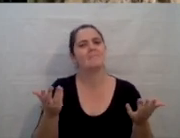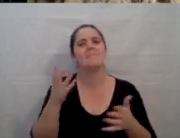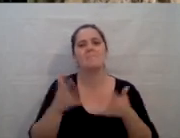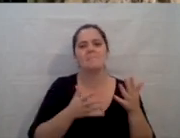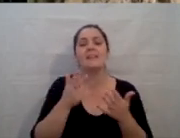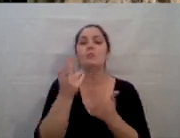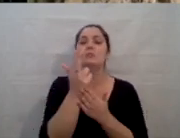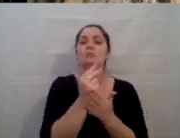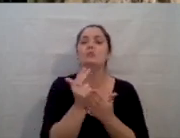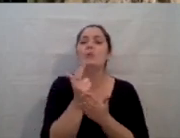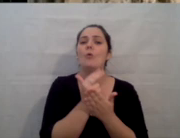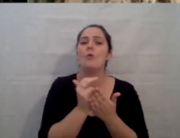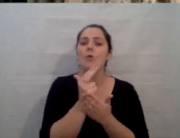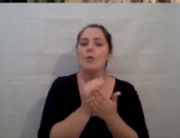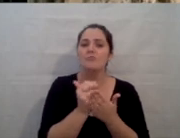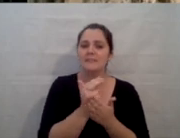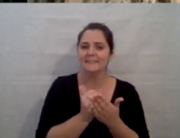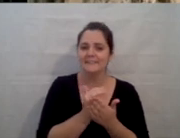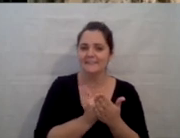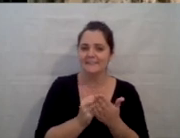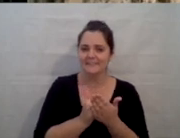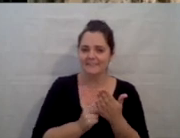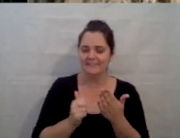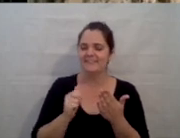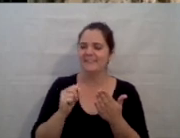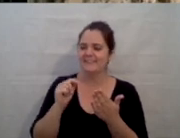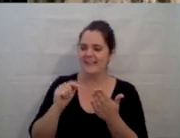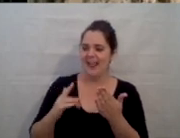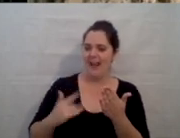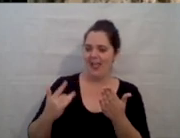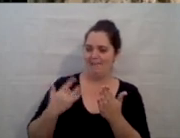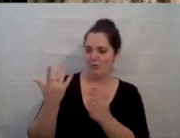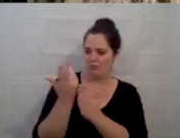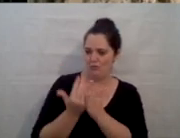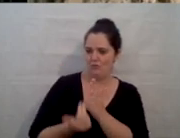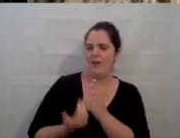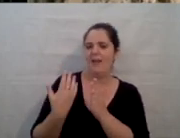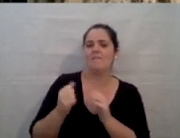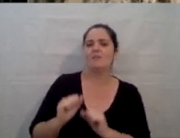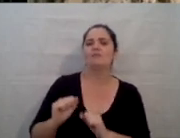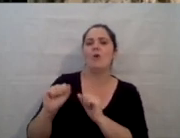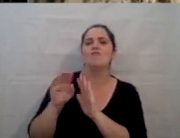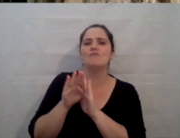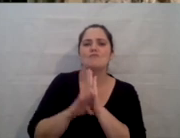are echoed in the values of the life drawing class, in the life drawing studio, and those things reinforce each other.